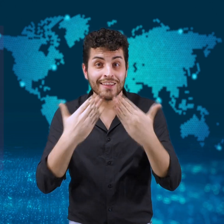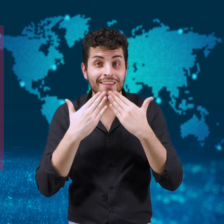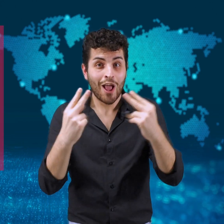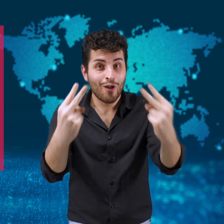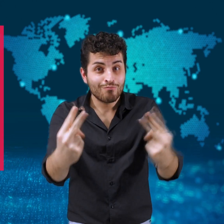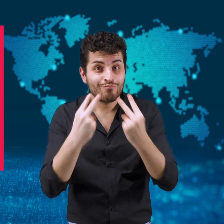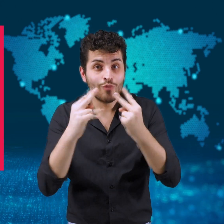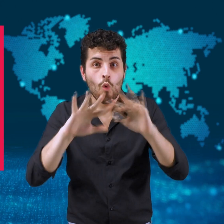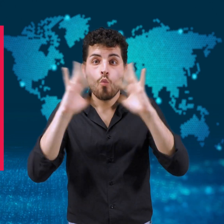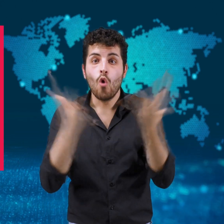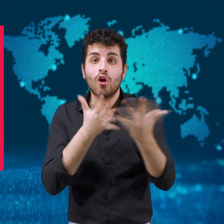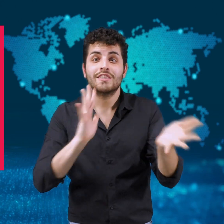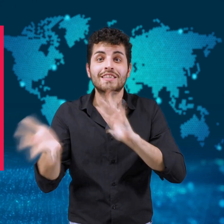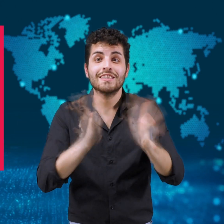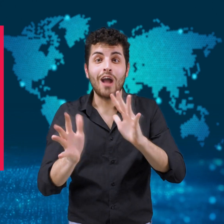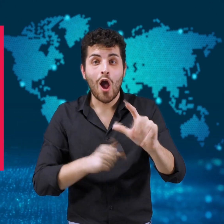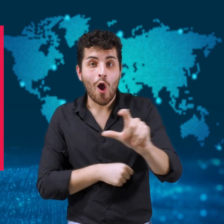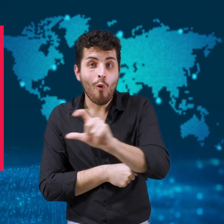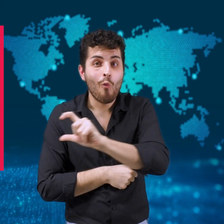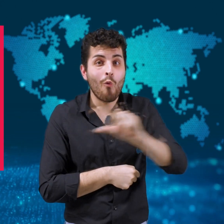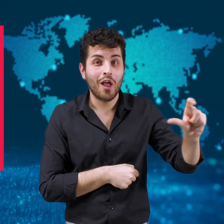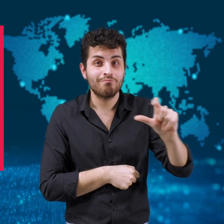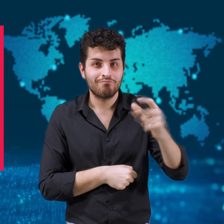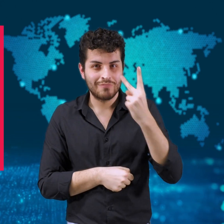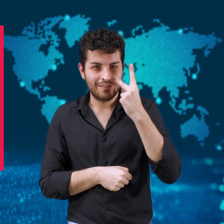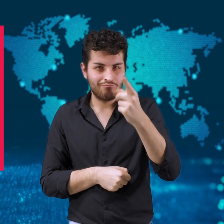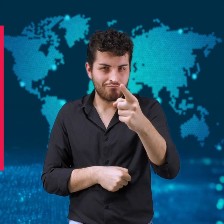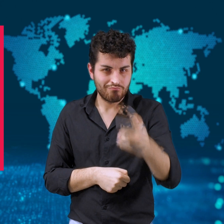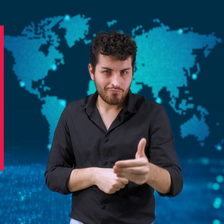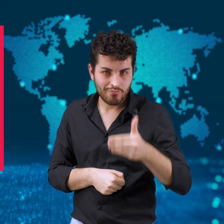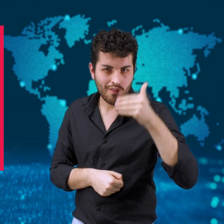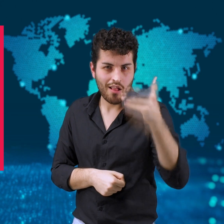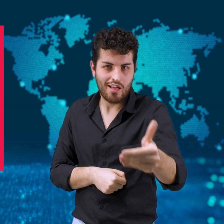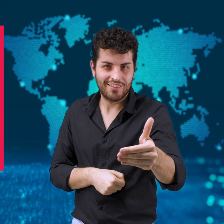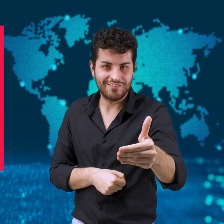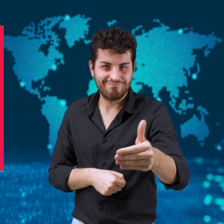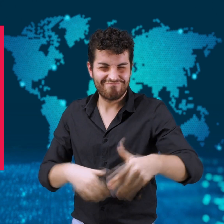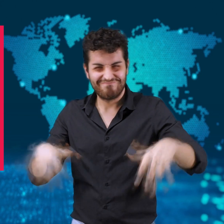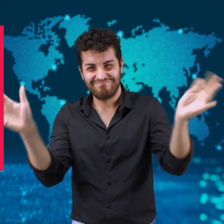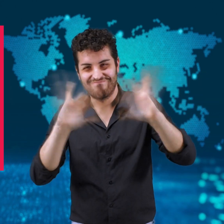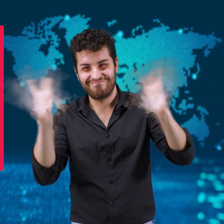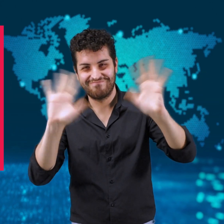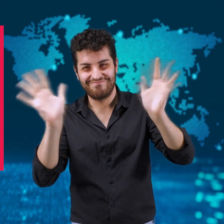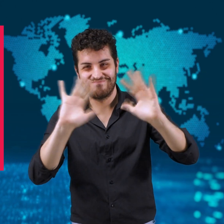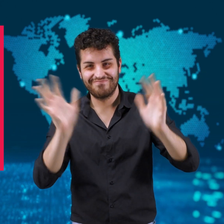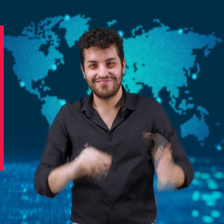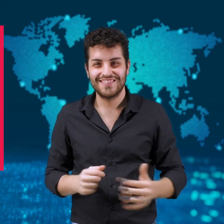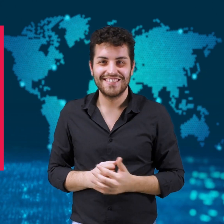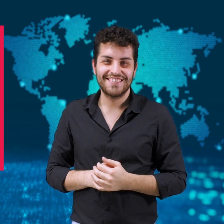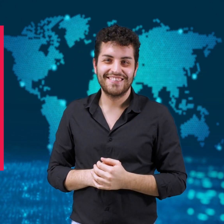Thank you for watching WorldSign Week and see you next time!